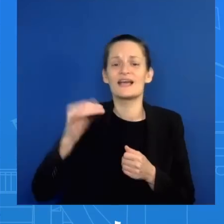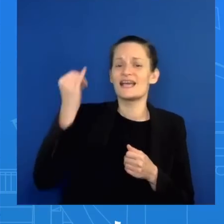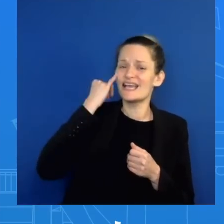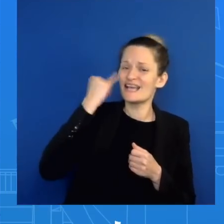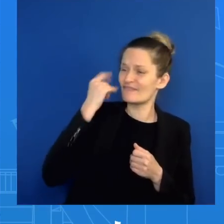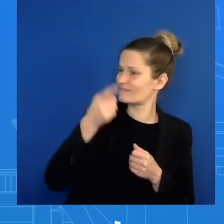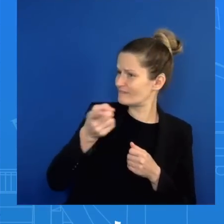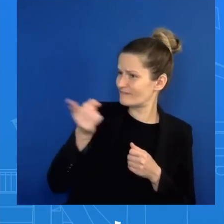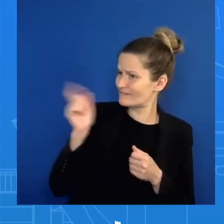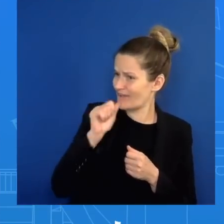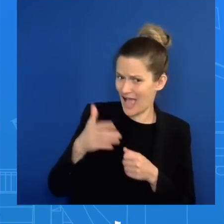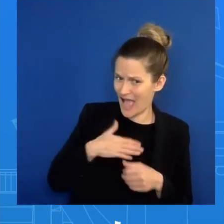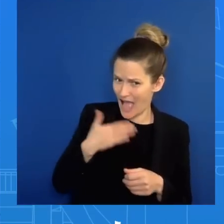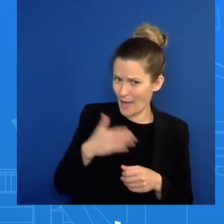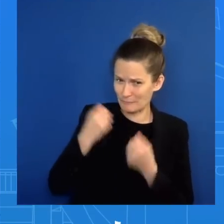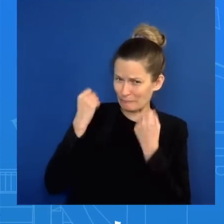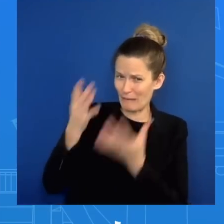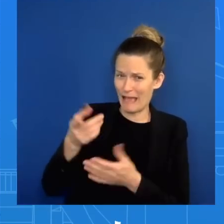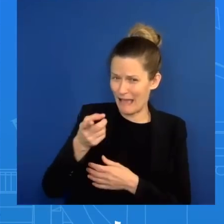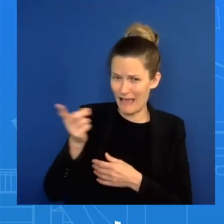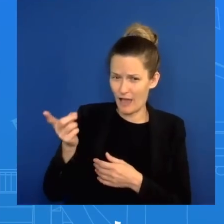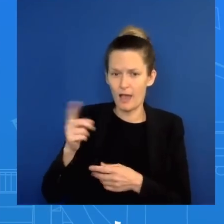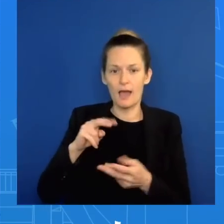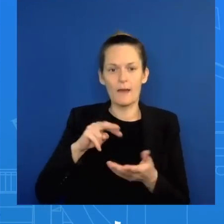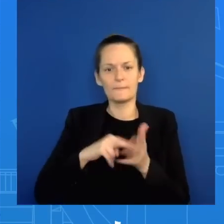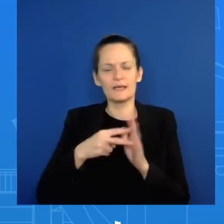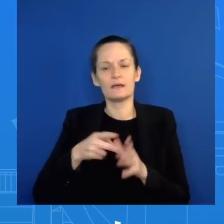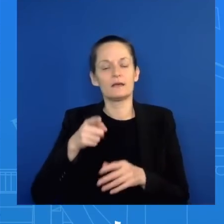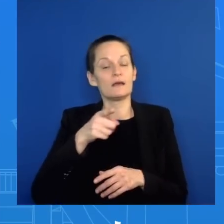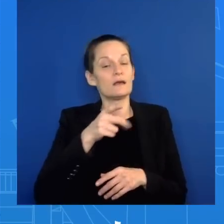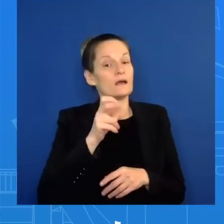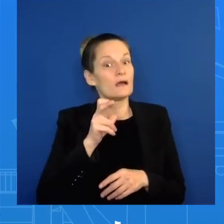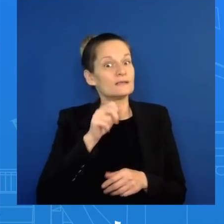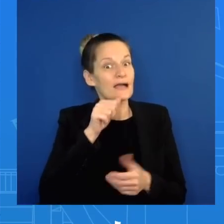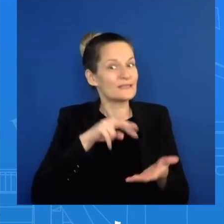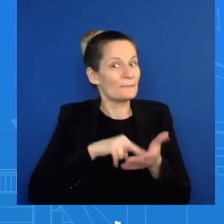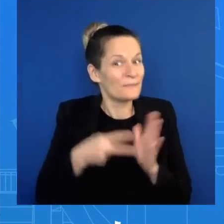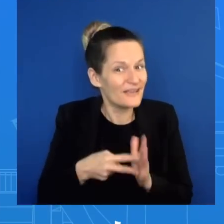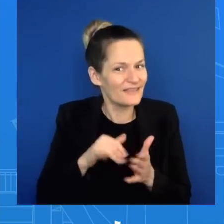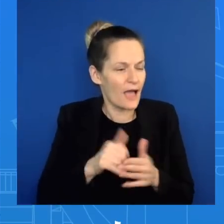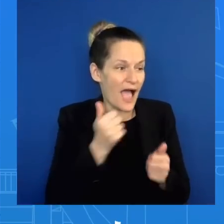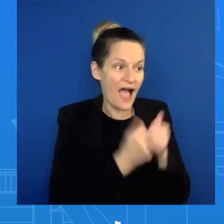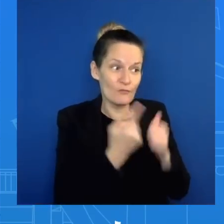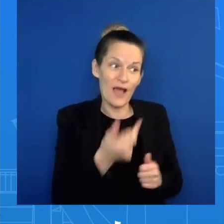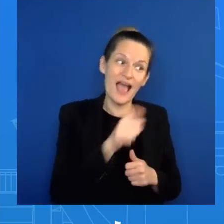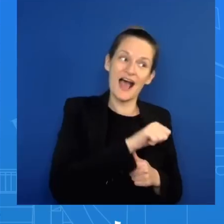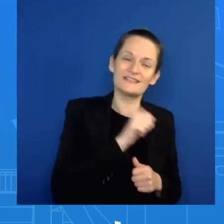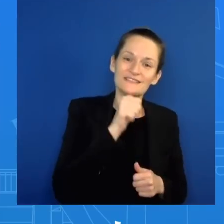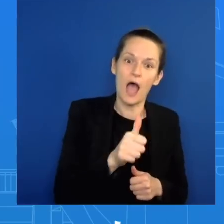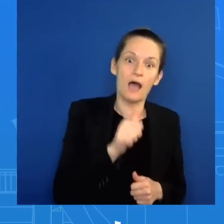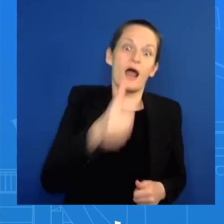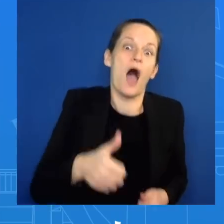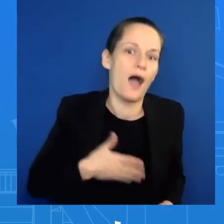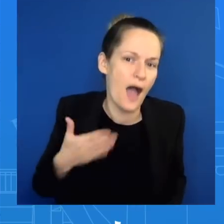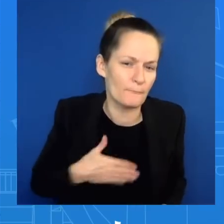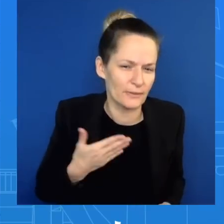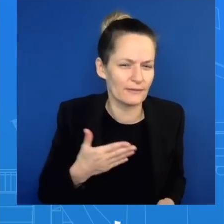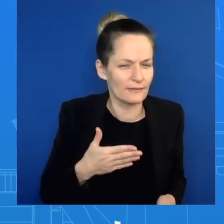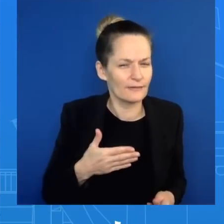And this is just what we have laid out about this about this program. This is historical, what we're doing. It has never been done before.